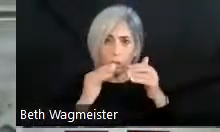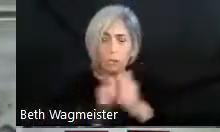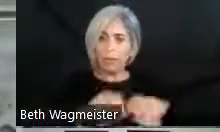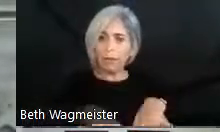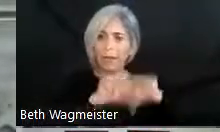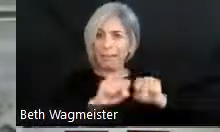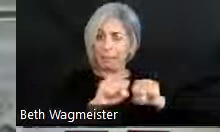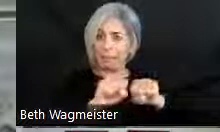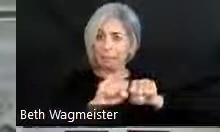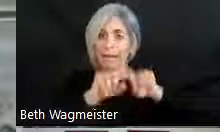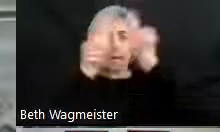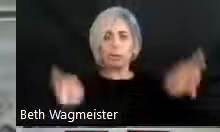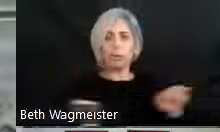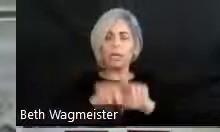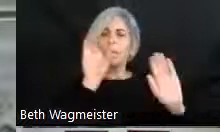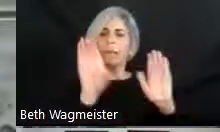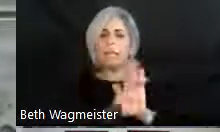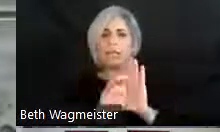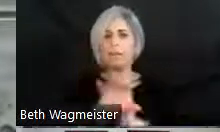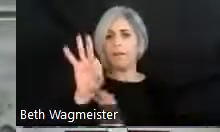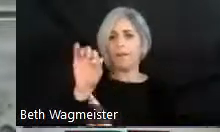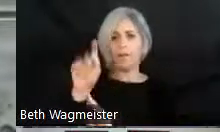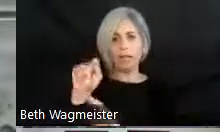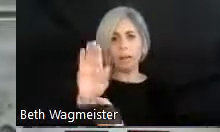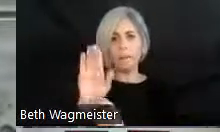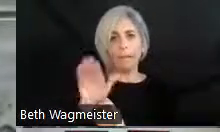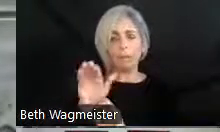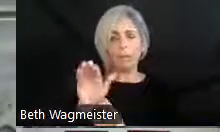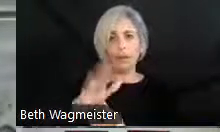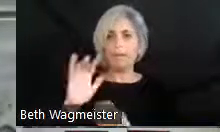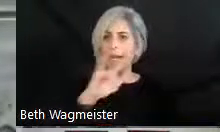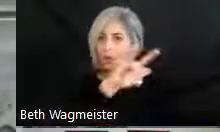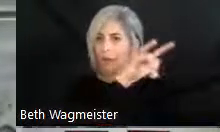On screen I've got an image of the foot pedals of an updated aircraft. You can see how the